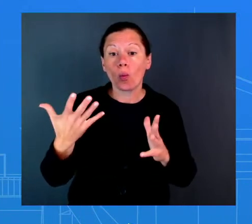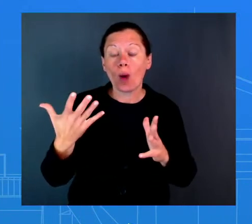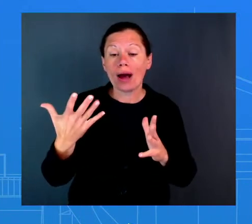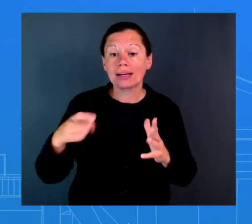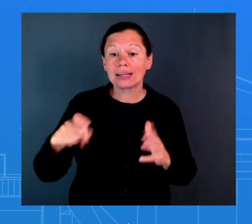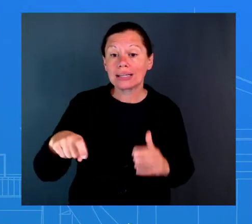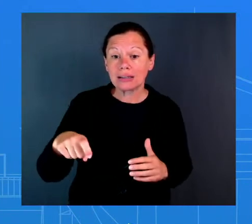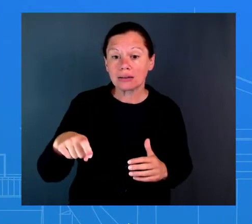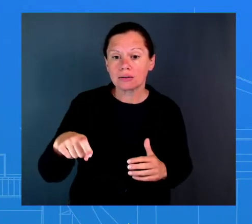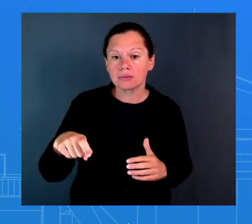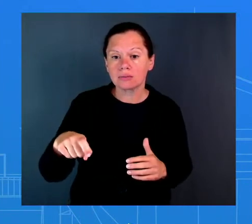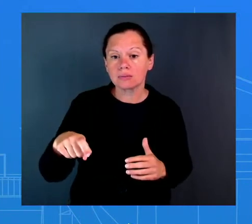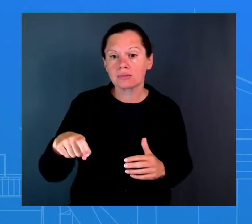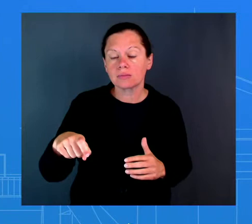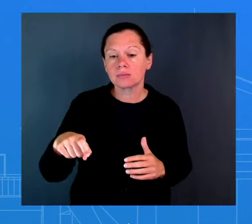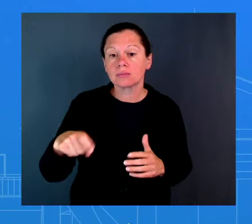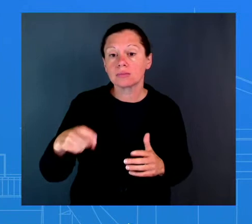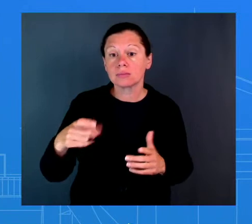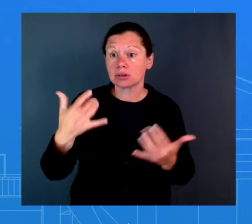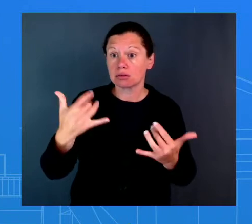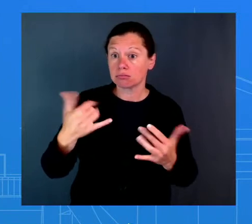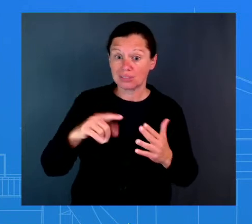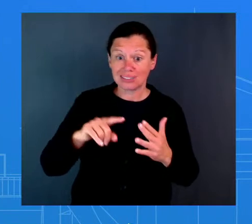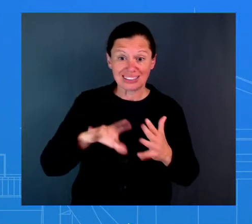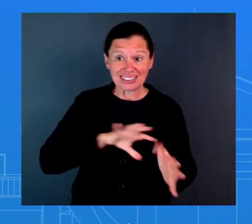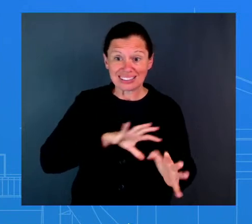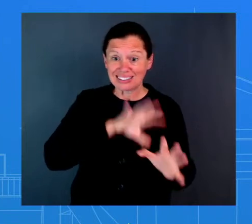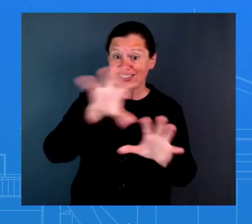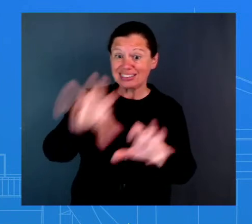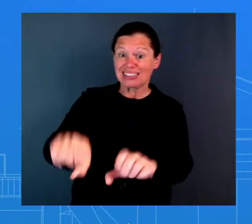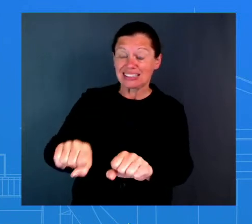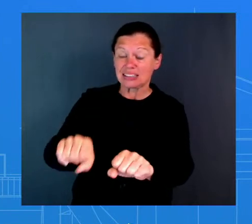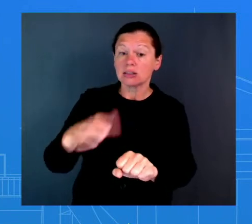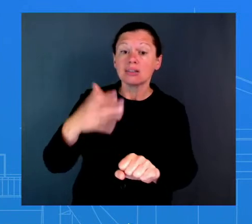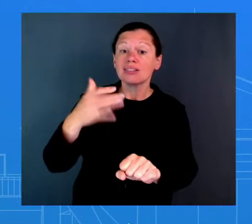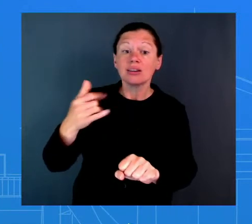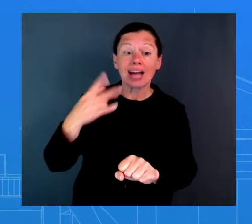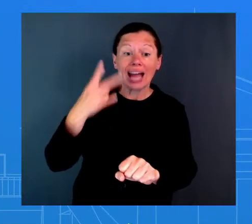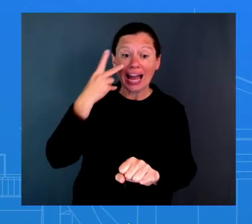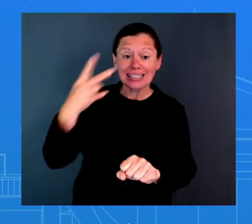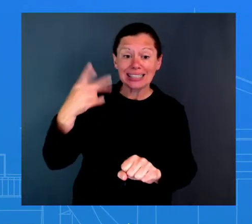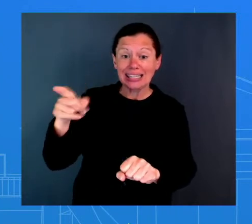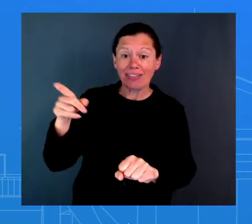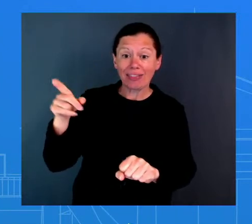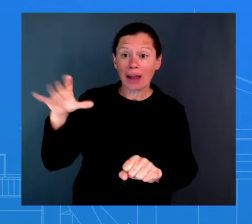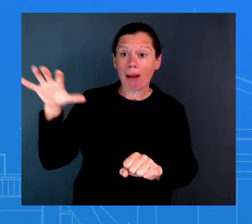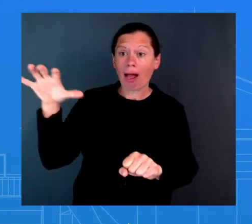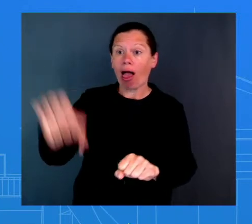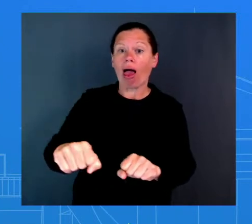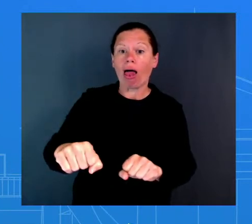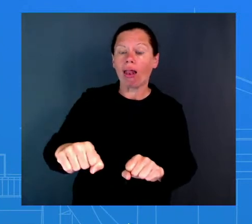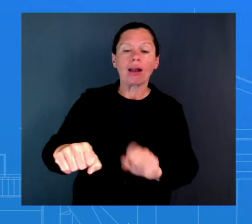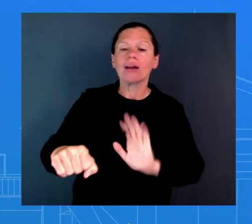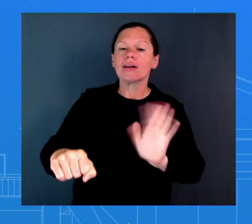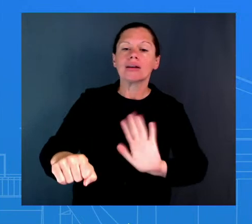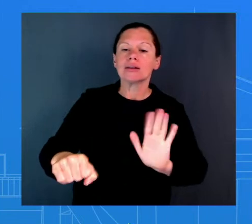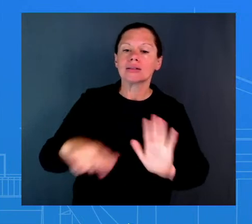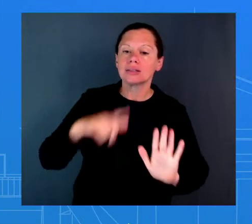because, first and foremost, of the bravery of the Ukrainian soldiers on the frontlines and the people -- the Ukrainian people who are supporting them